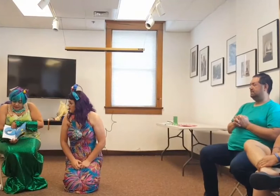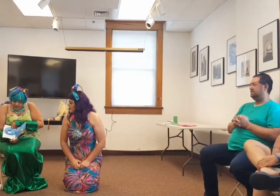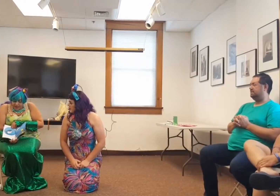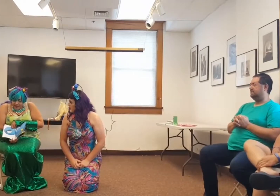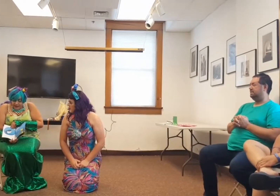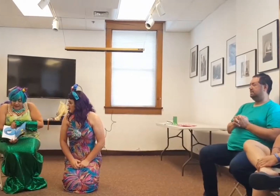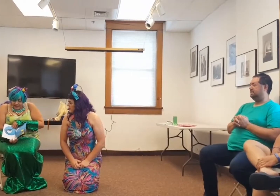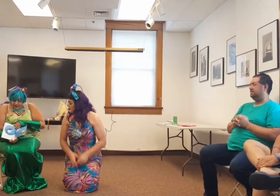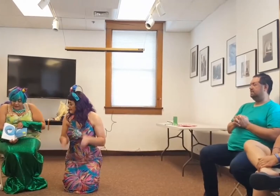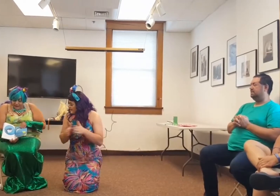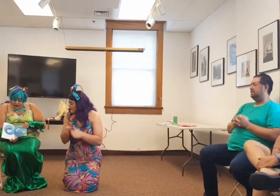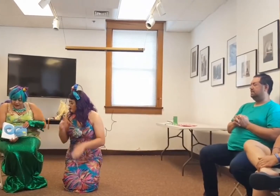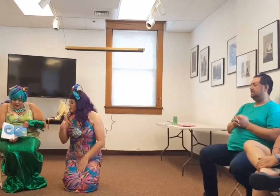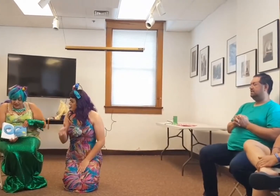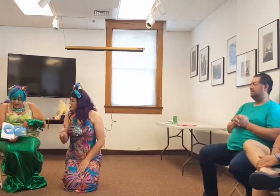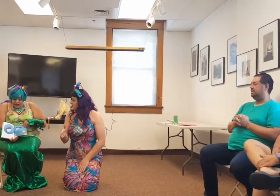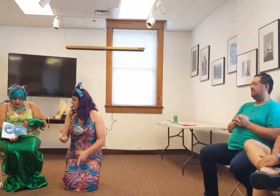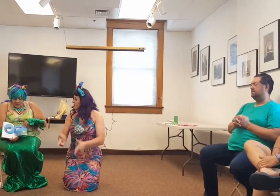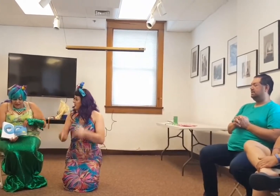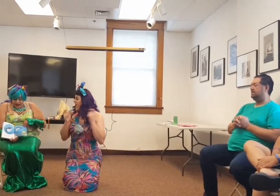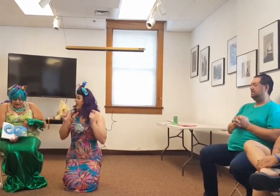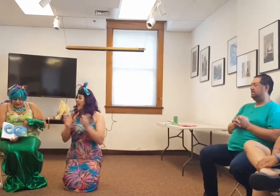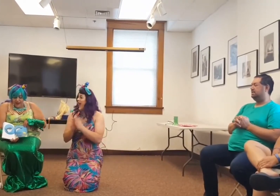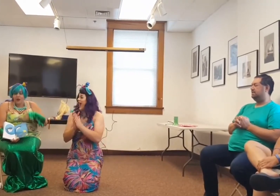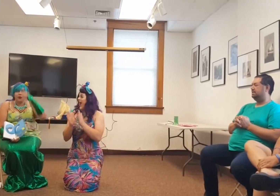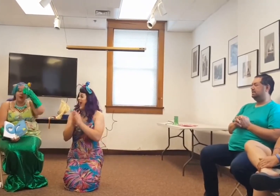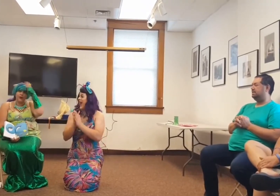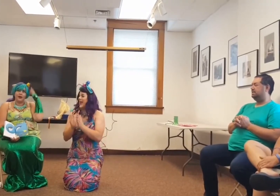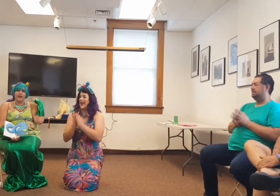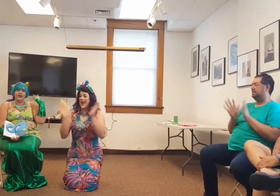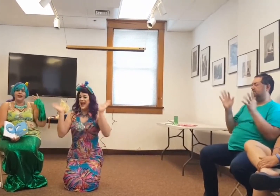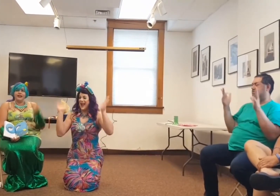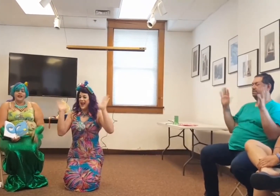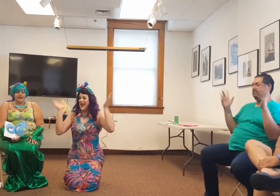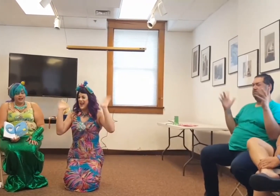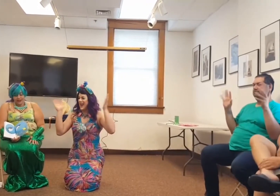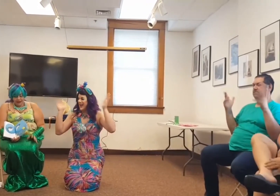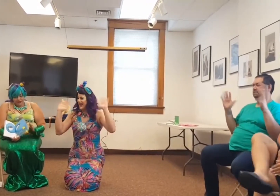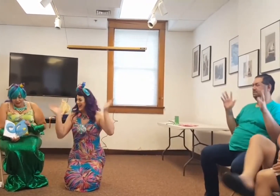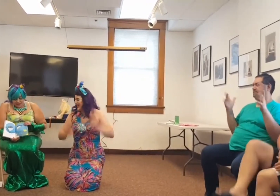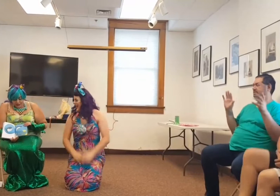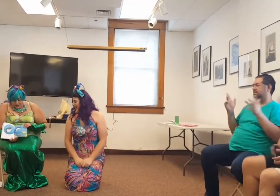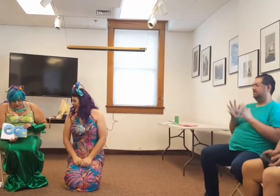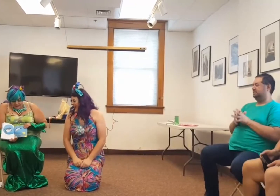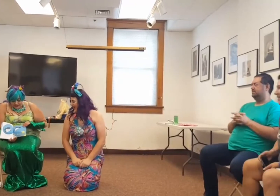But the little fish is too fast. That was close.